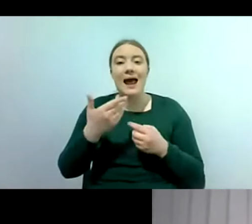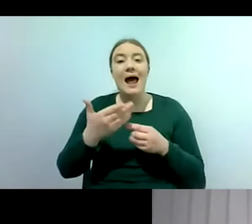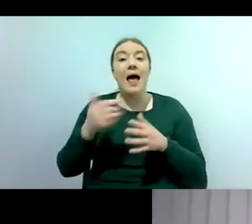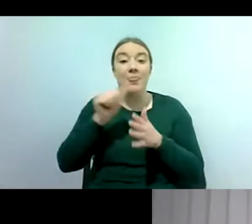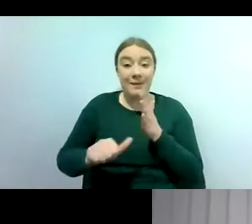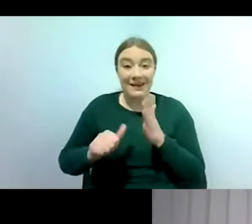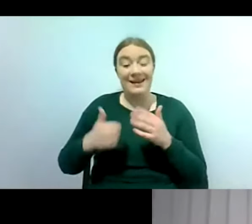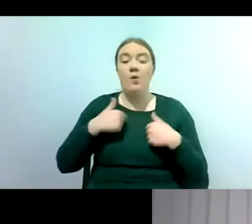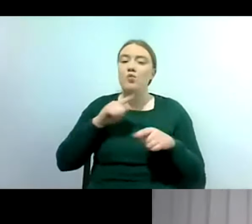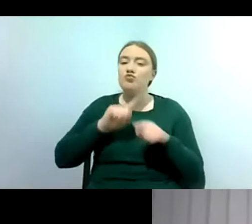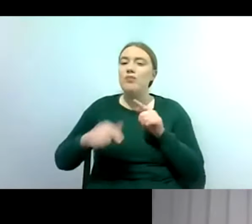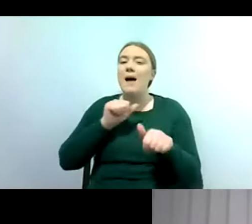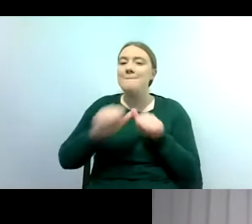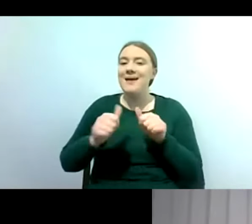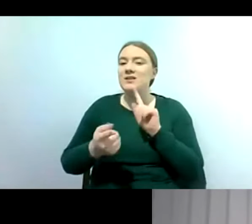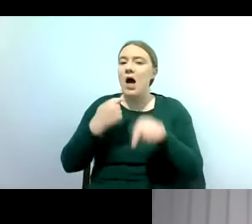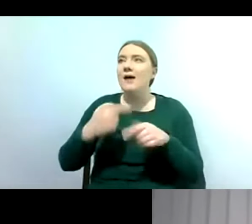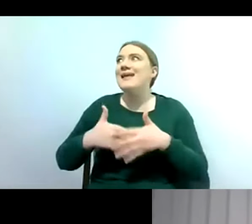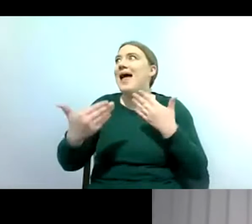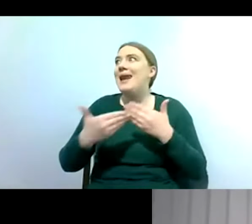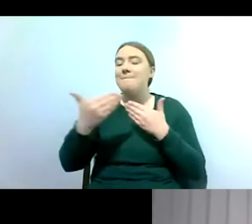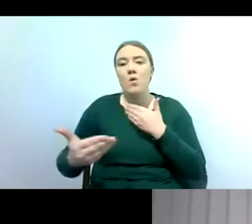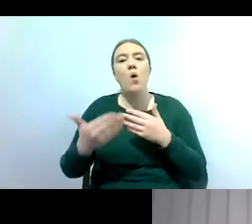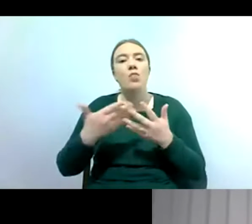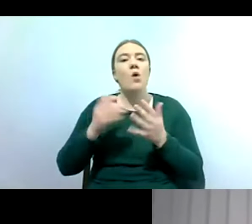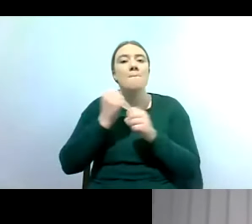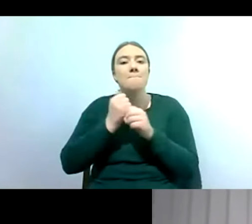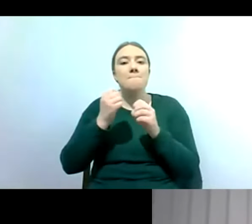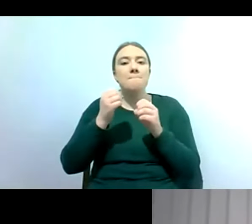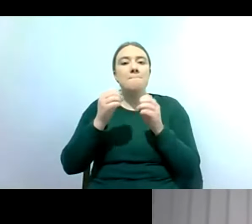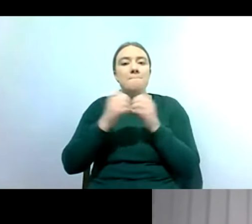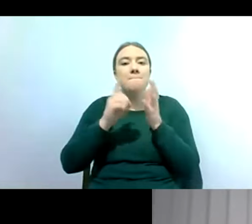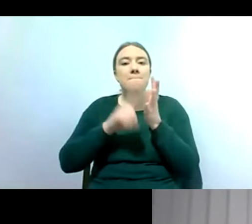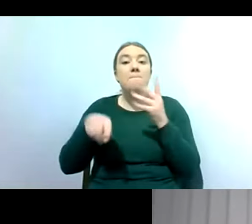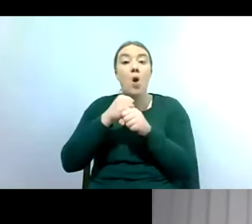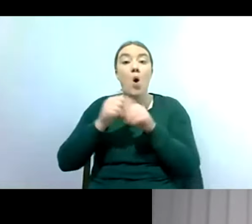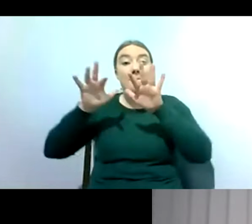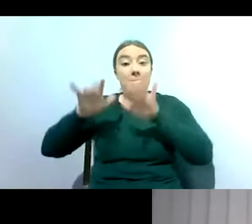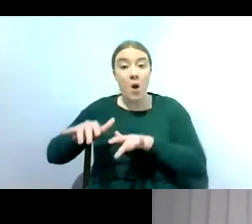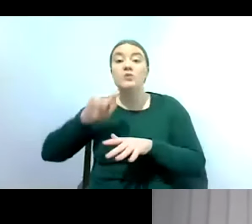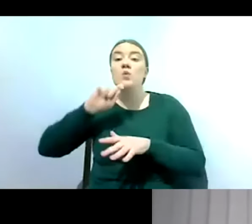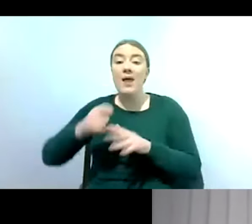any remaining questions in a blog post so feel free to put your questions in the q a box and